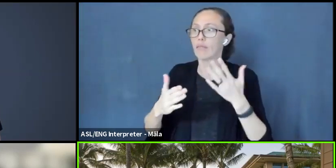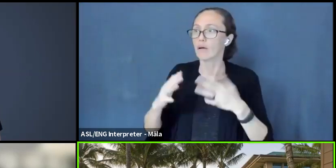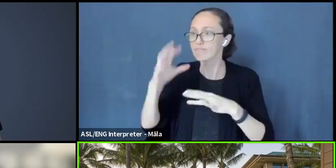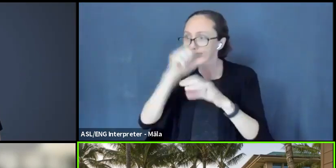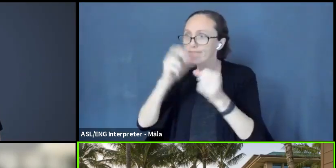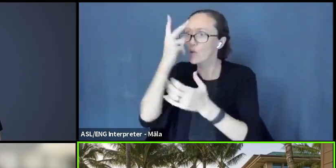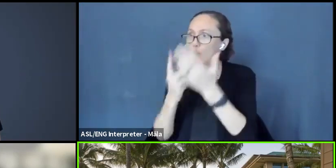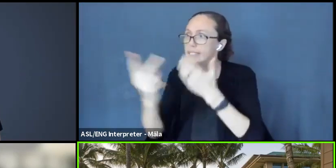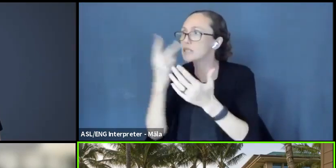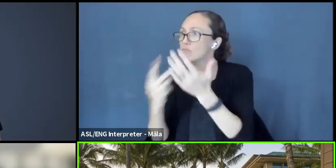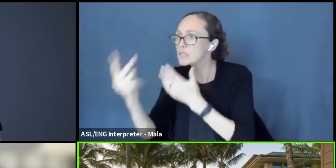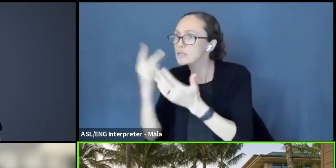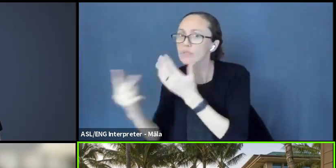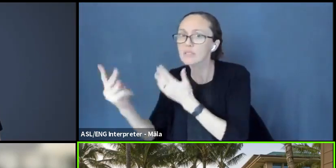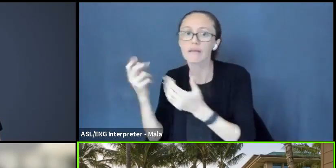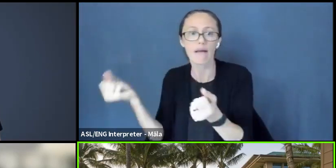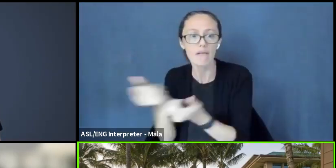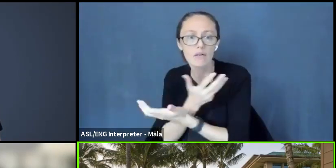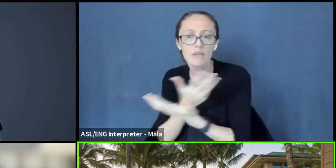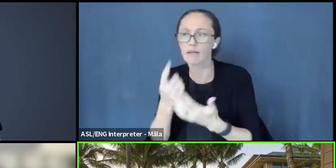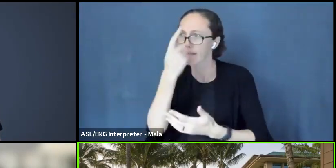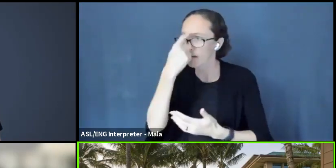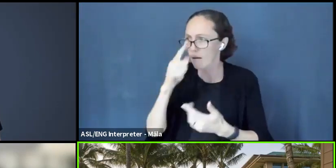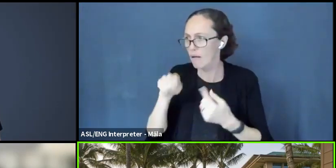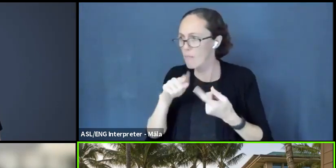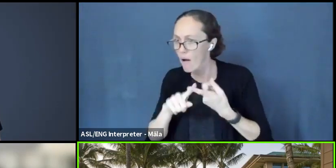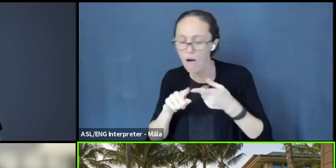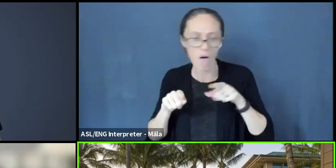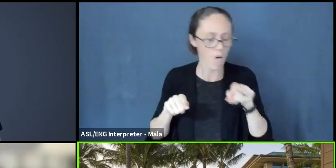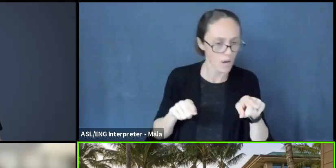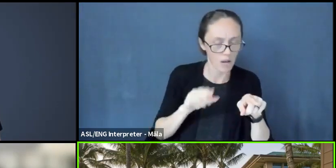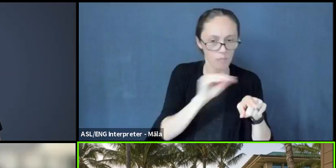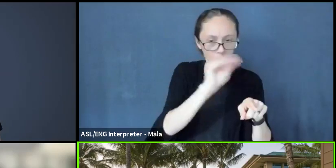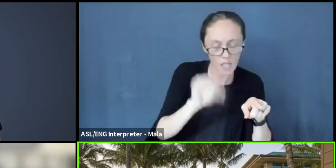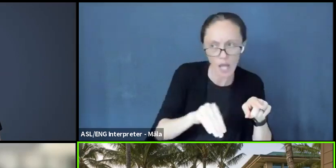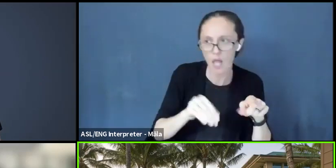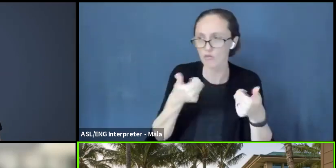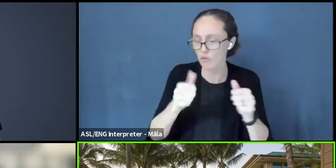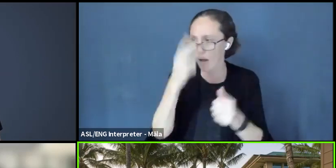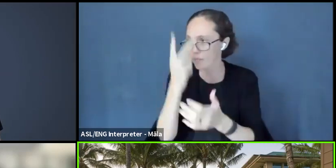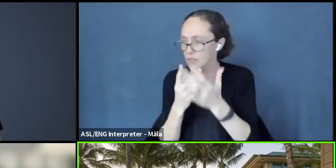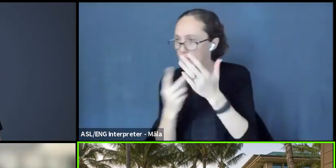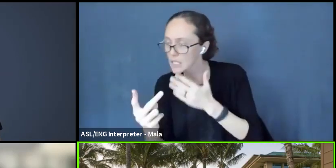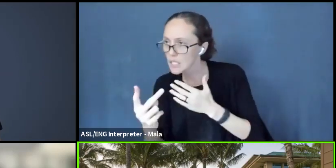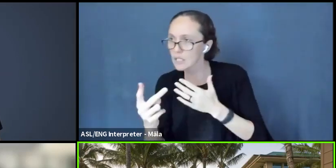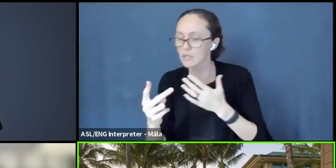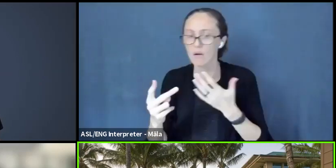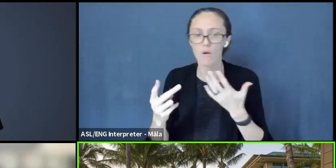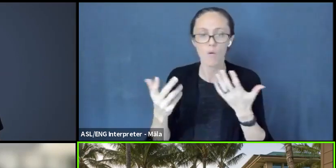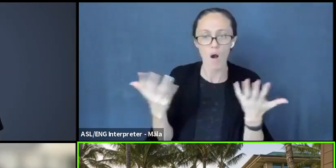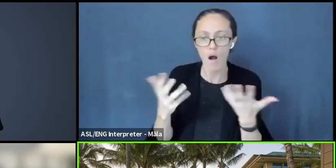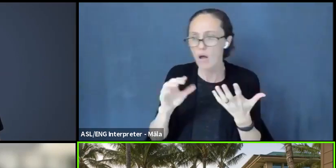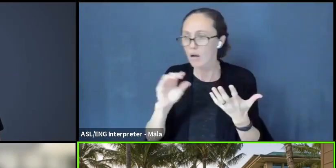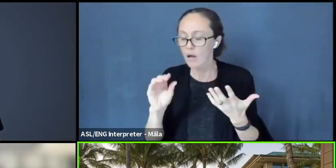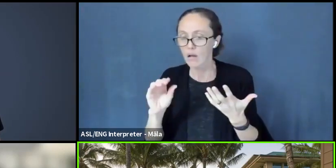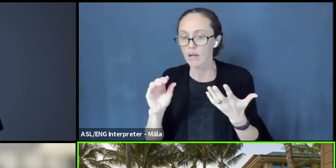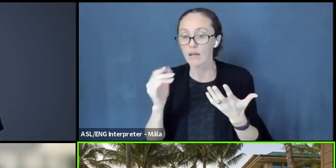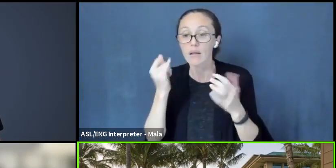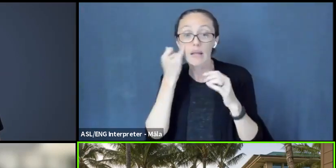Look at different rates trying to predict how likely it is to give the virus someone